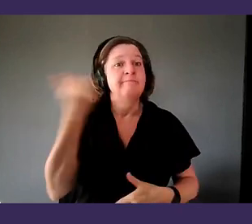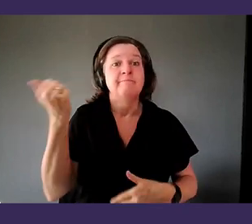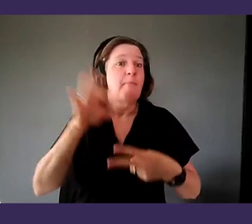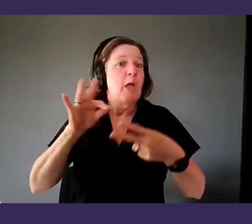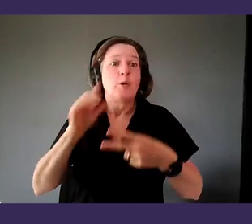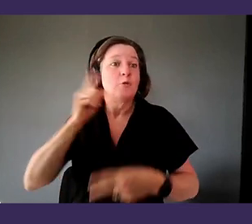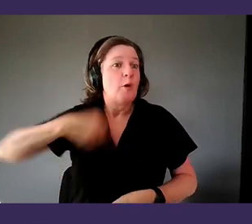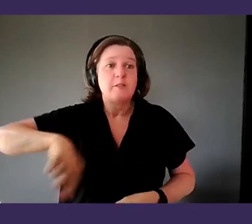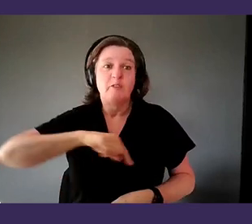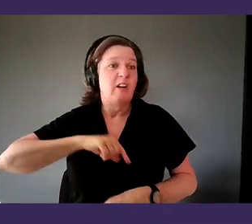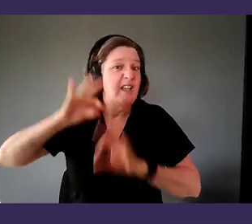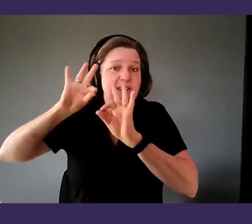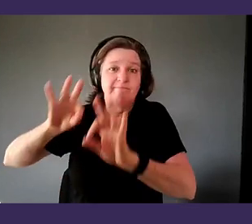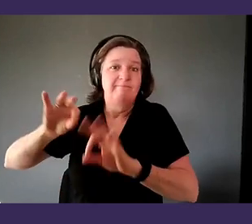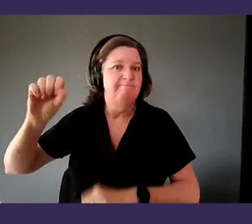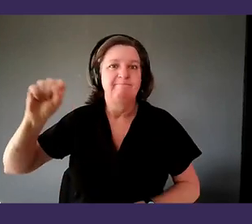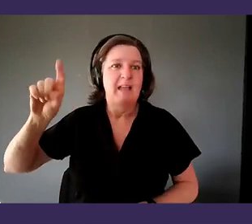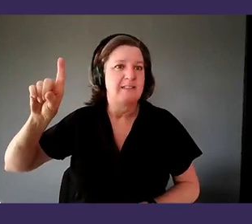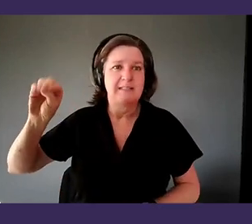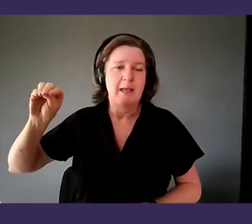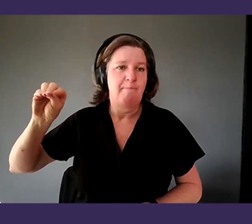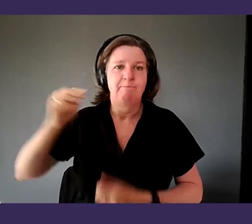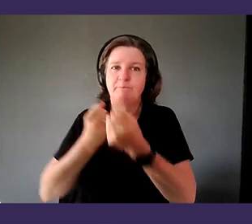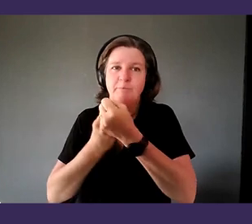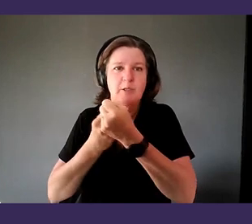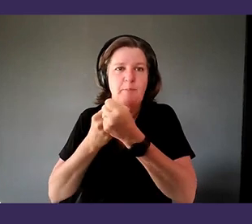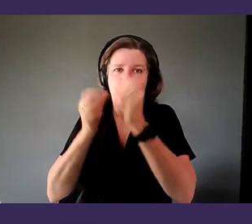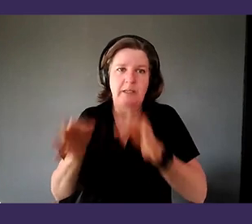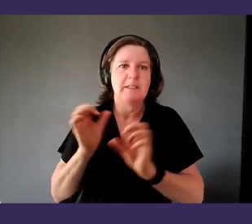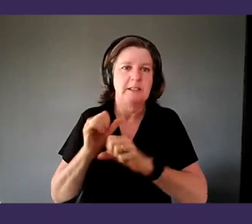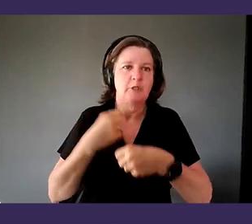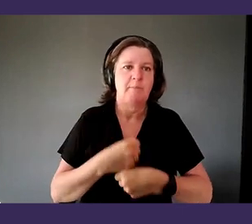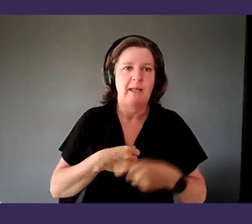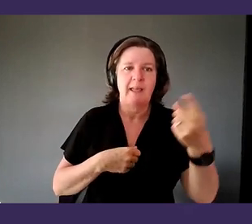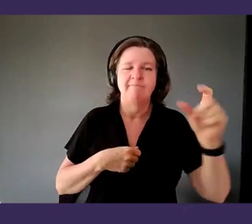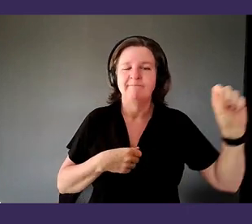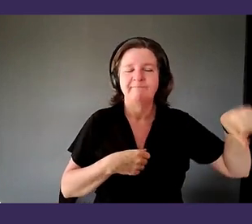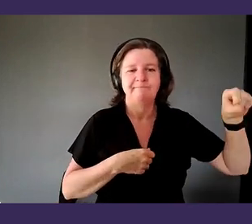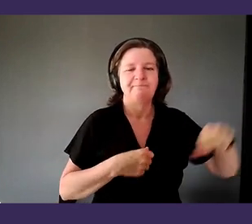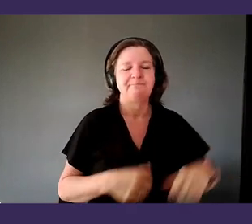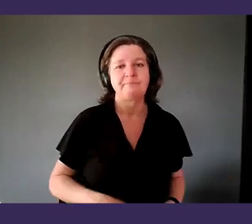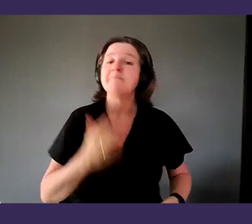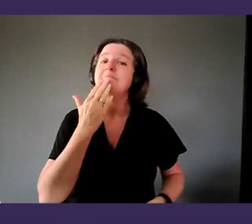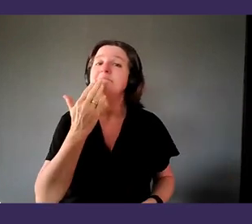than the supported decision-making. Yeah, well, thank you so much for sharing that.